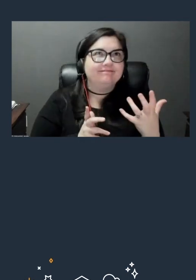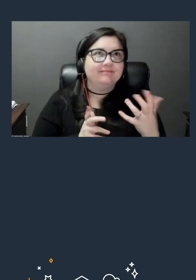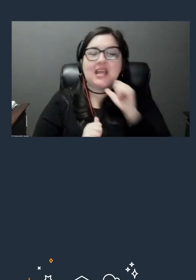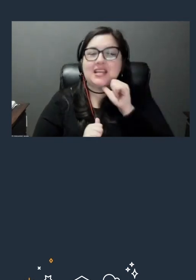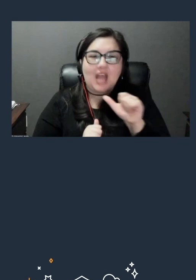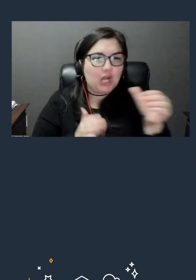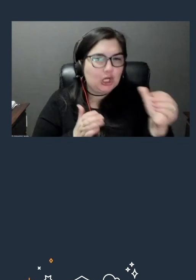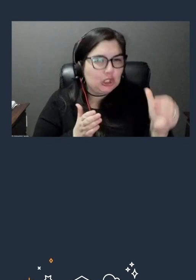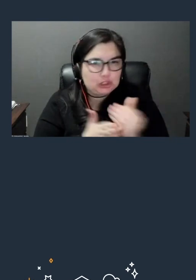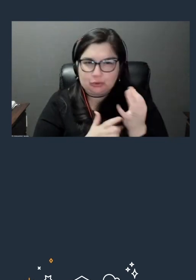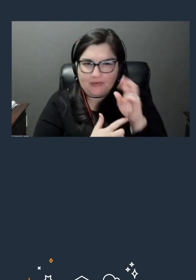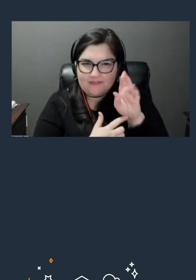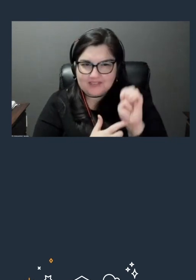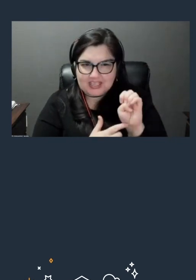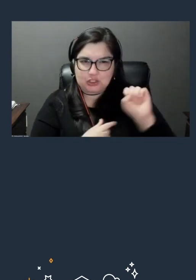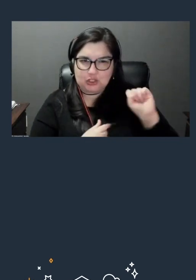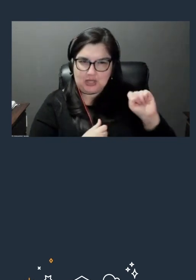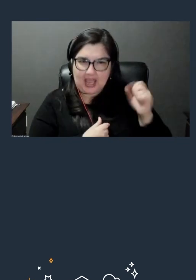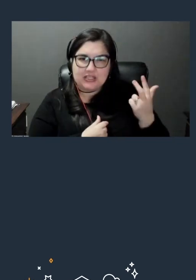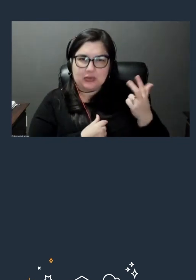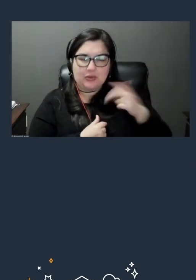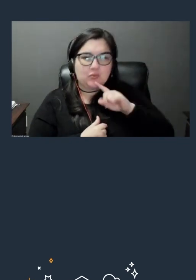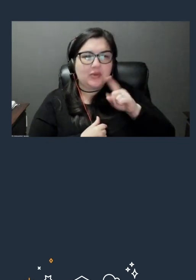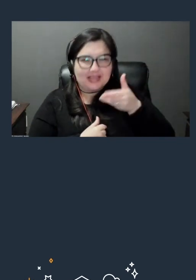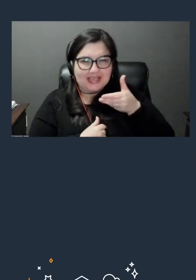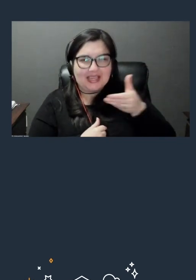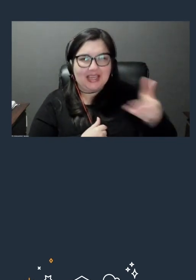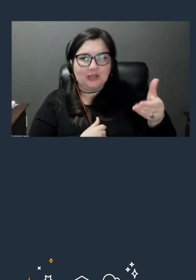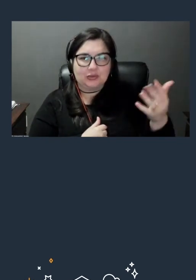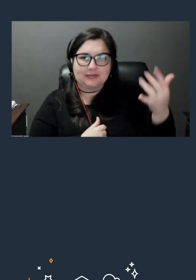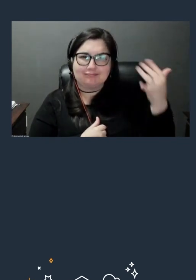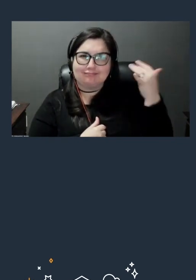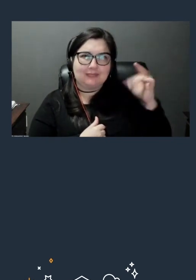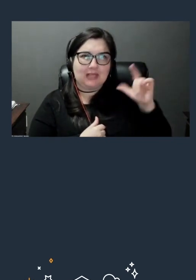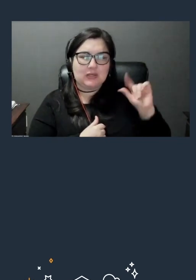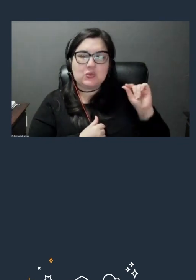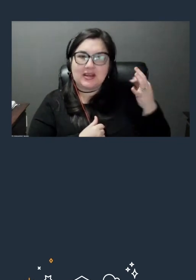We introduced it at the end of 2019 at re:Invent. Can you say a few words?